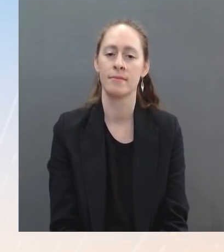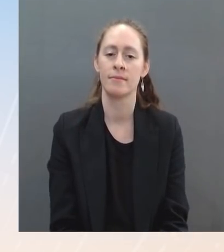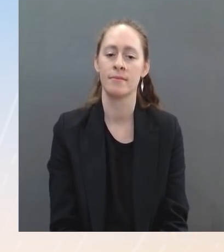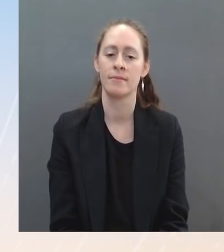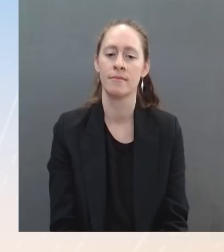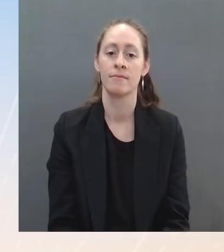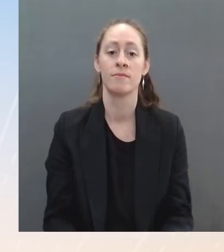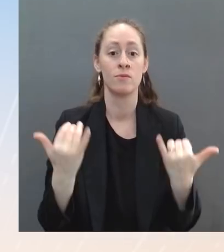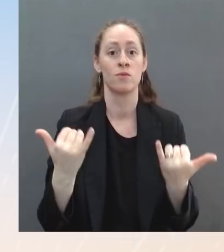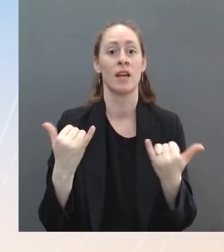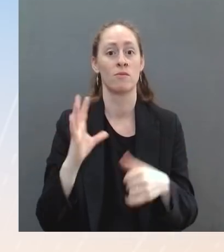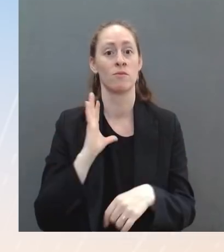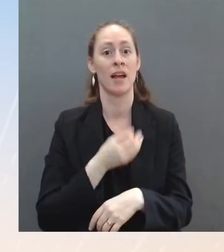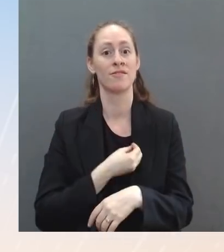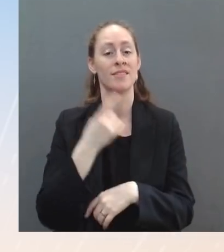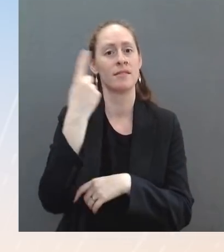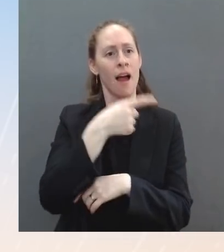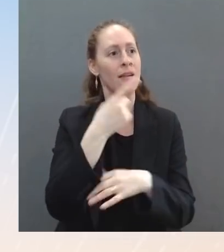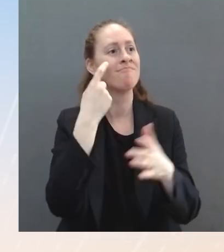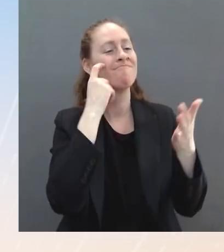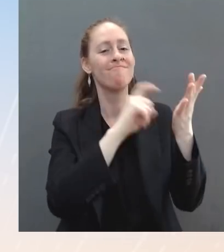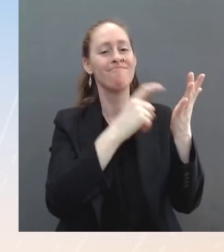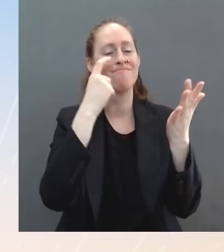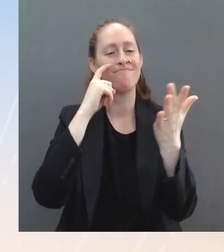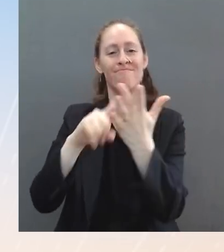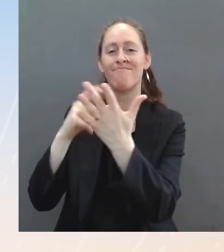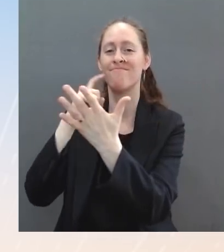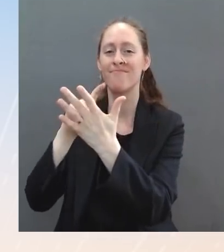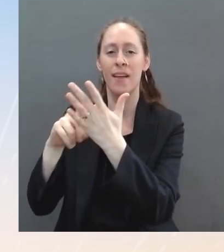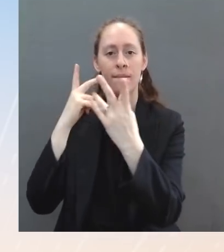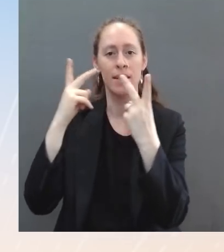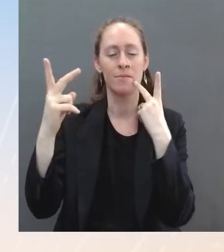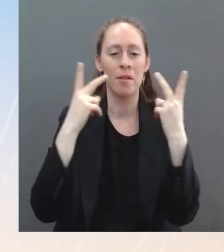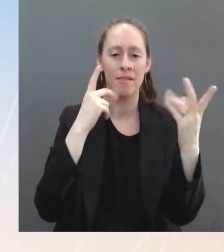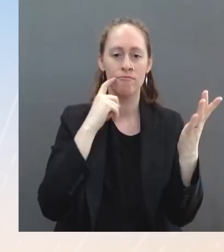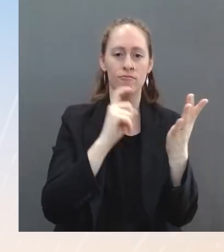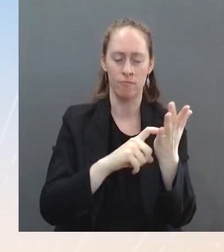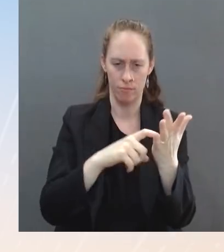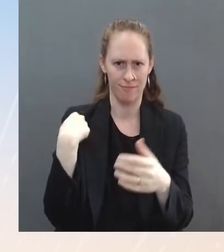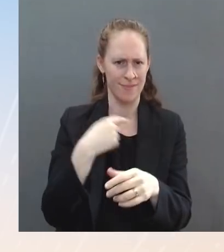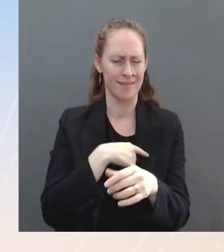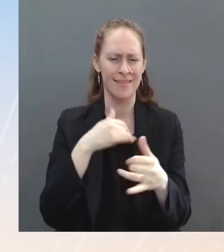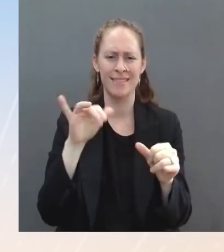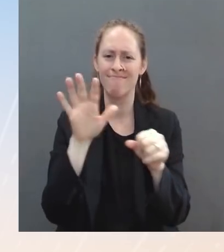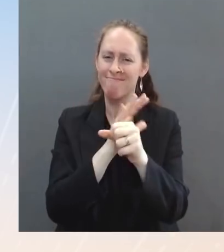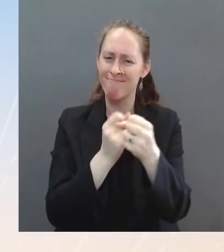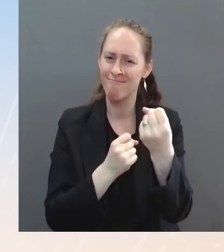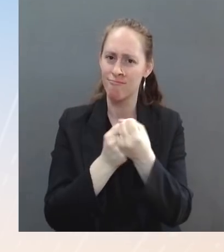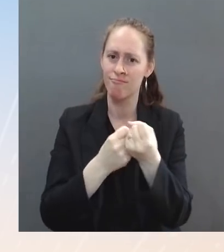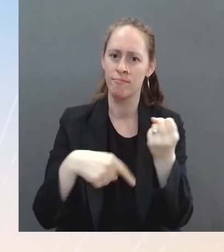by celebrating transgender Americans who are thriving and making their communities stronger. Unfortunately, transgender Americans,